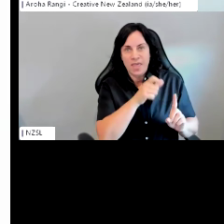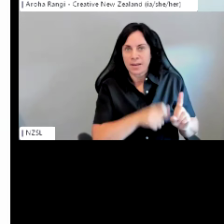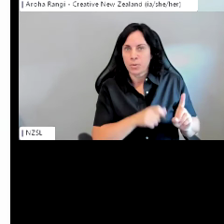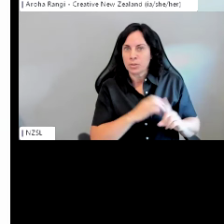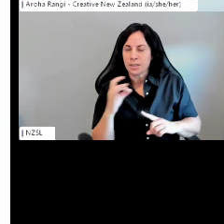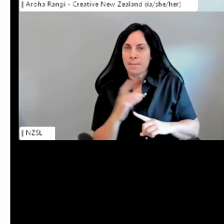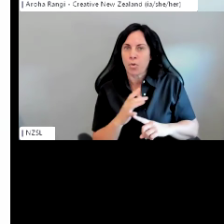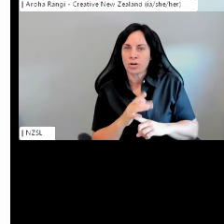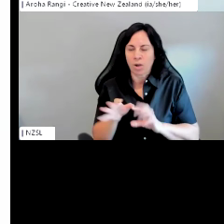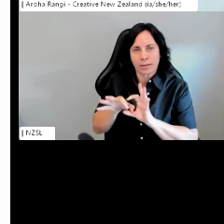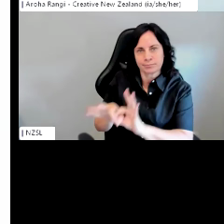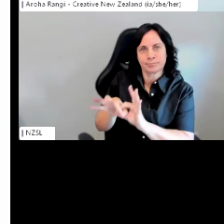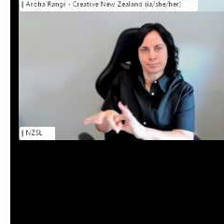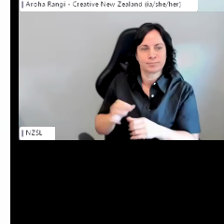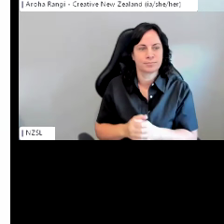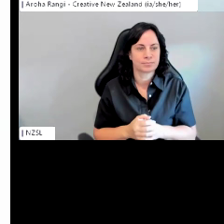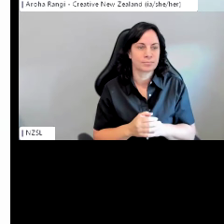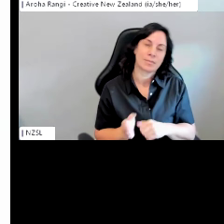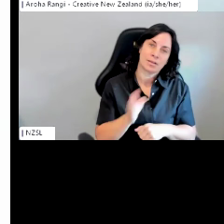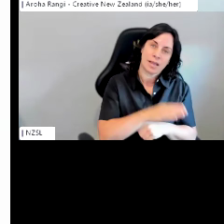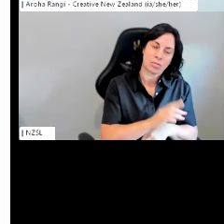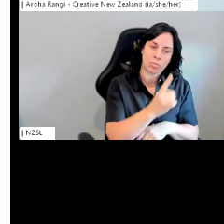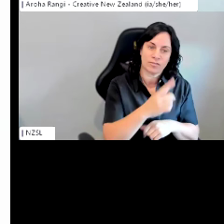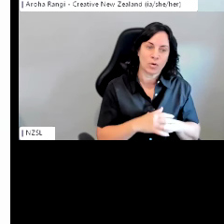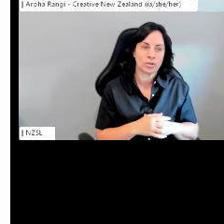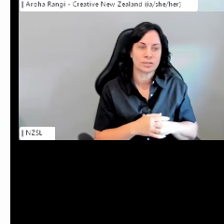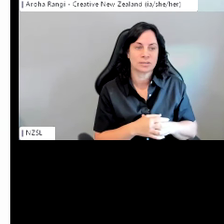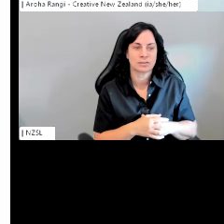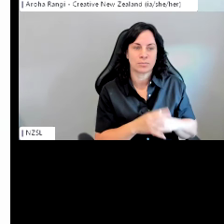essence, if these people aren't talking about you, then you're, you should be worried because